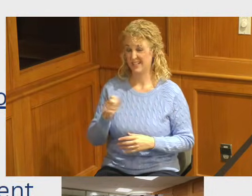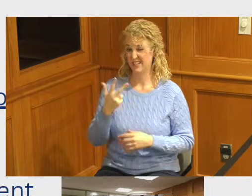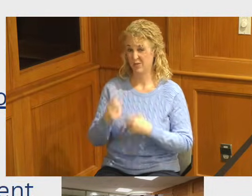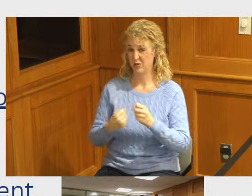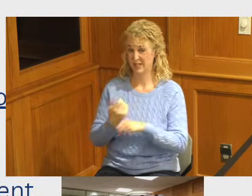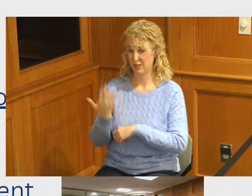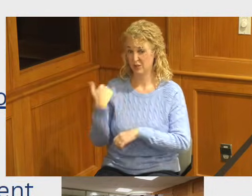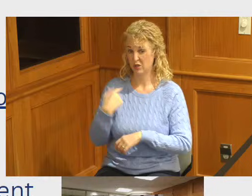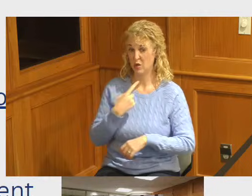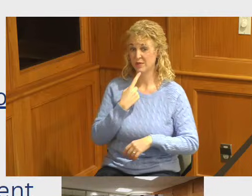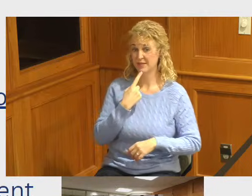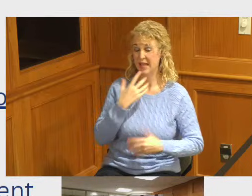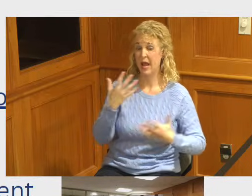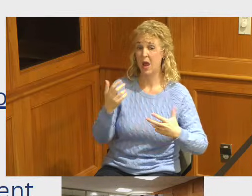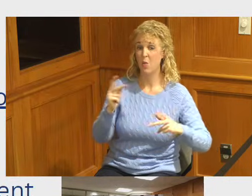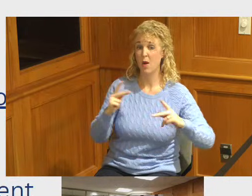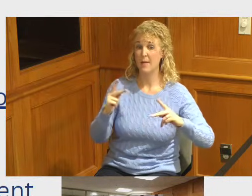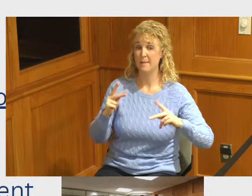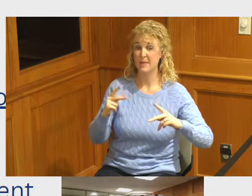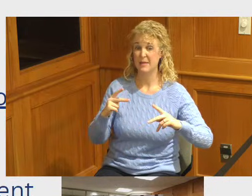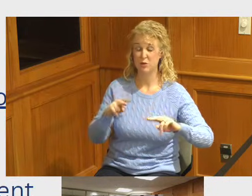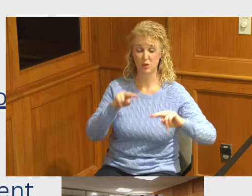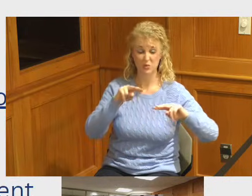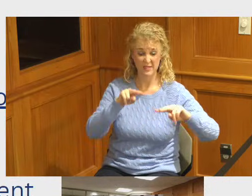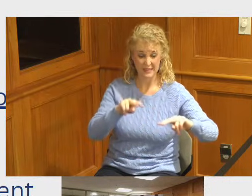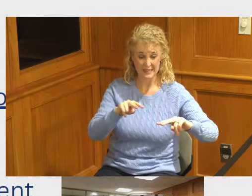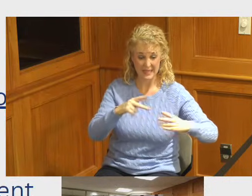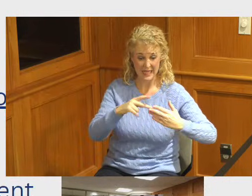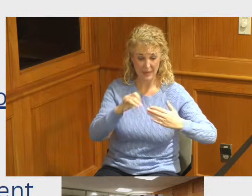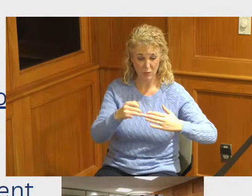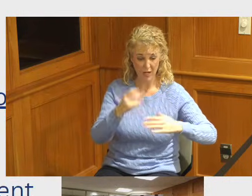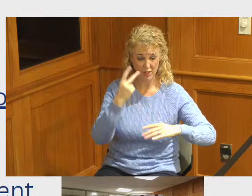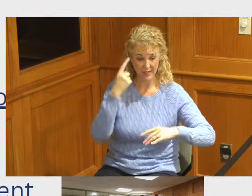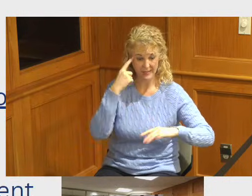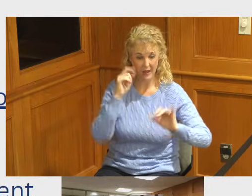I want the I want people to come to this lab project and think of it as a national model. Um,